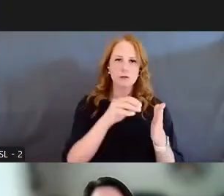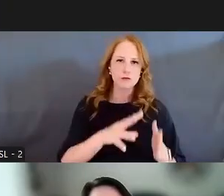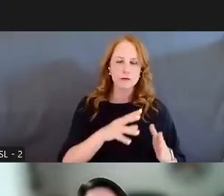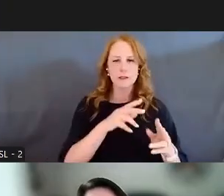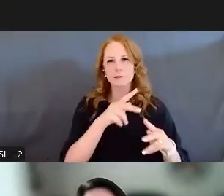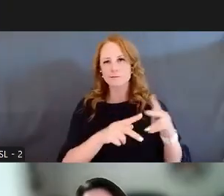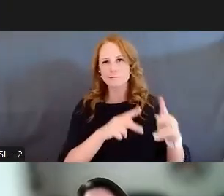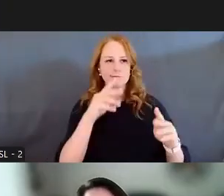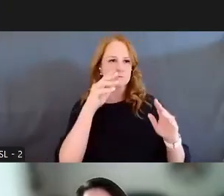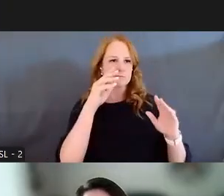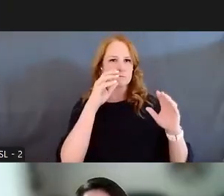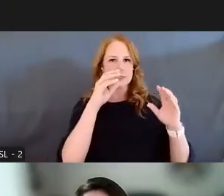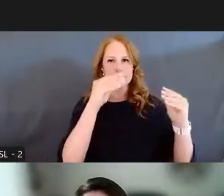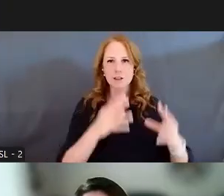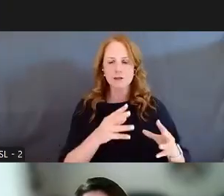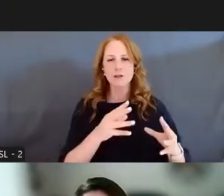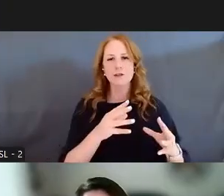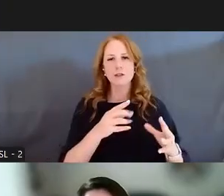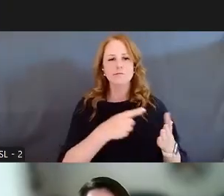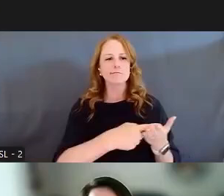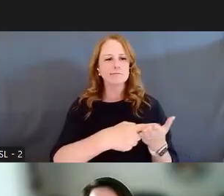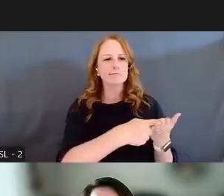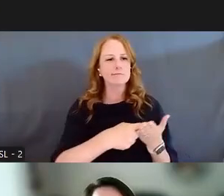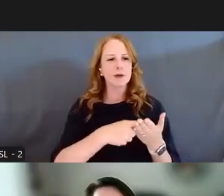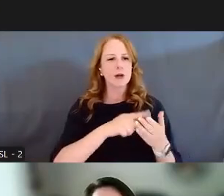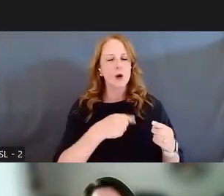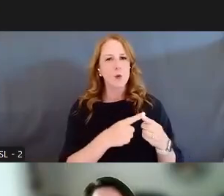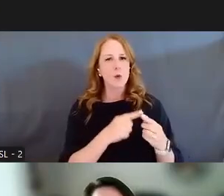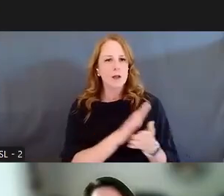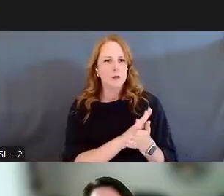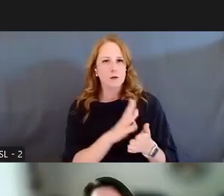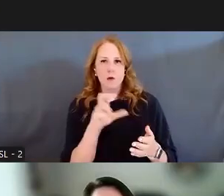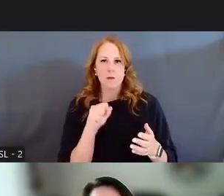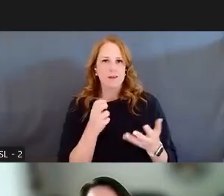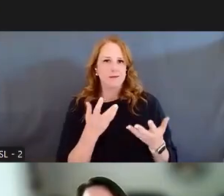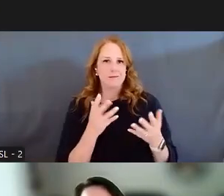where they really discuss when the school bus stops coming, when individuals are moving away